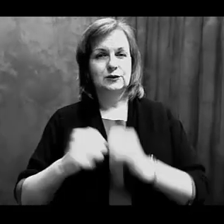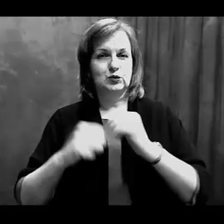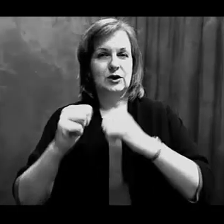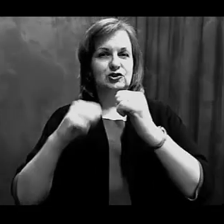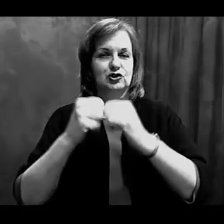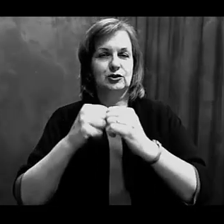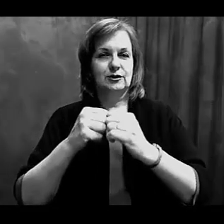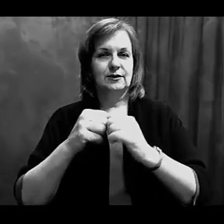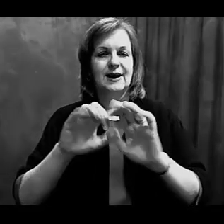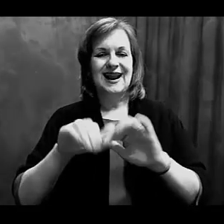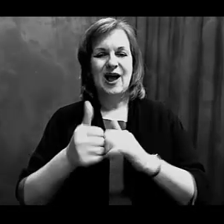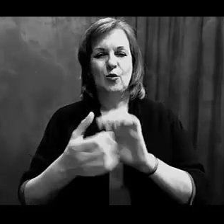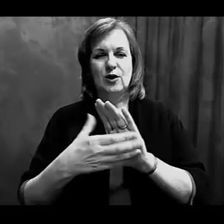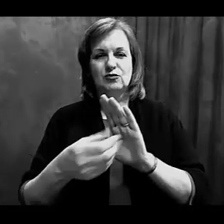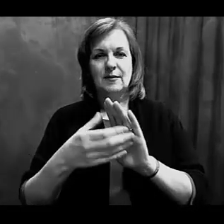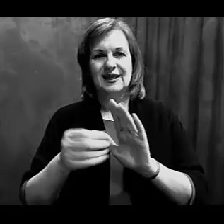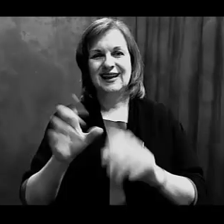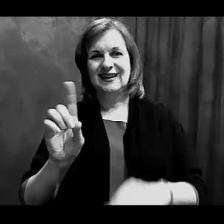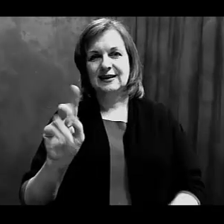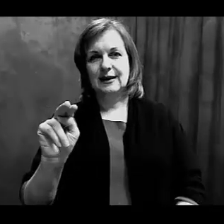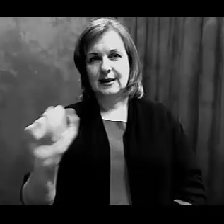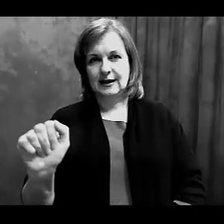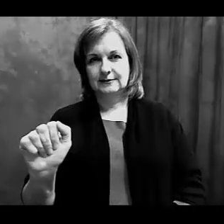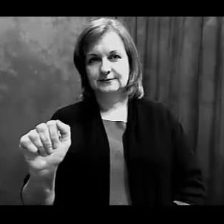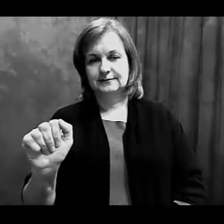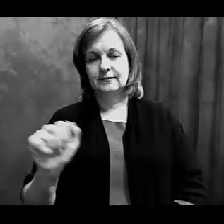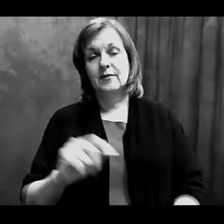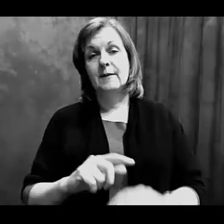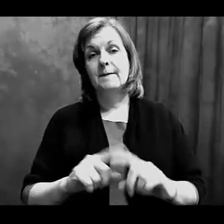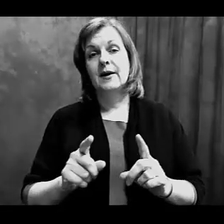and dividing DNA and replicating DNA